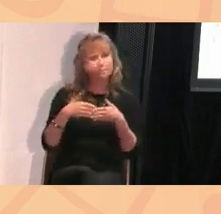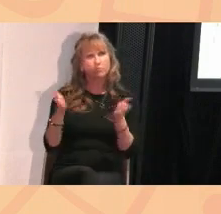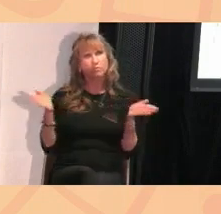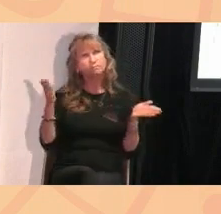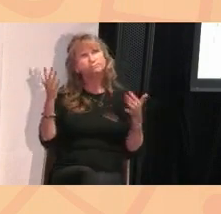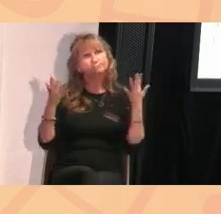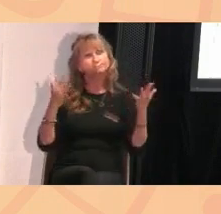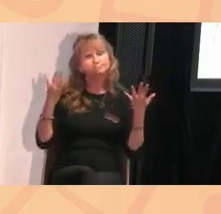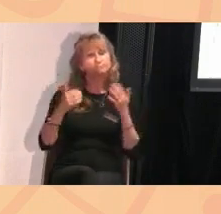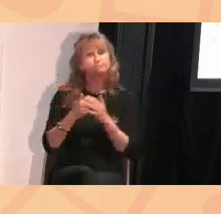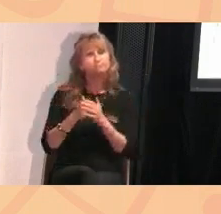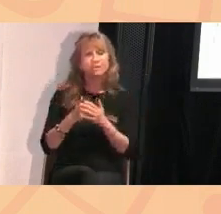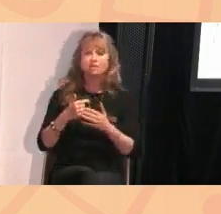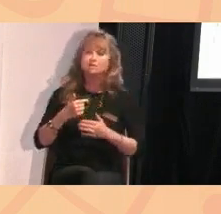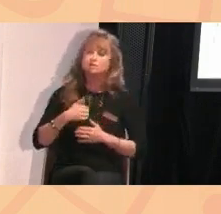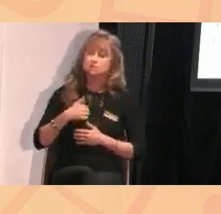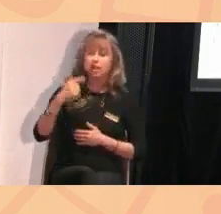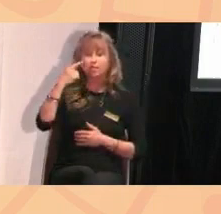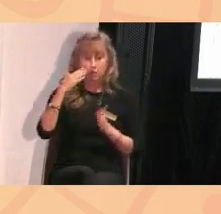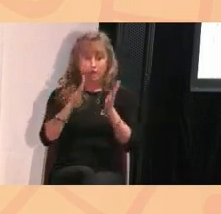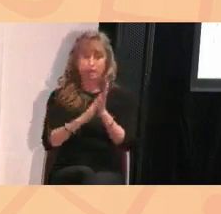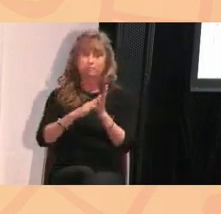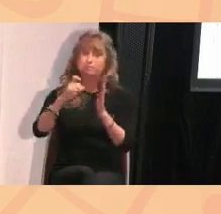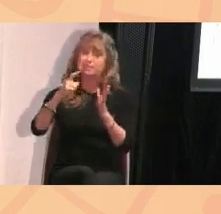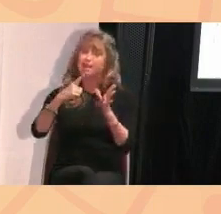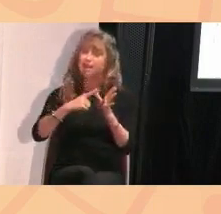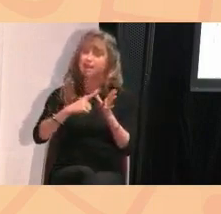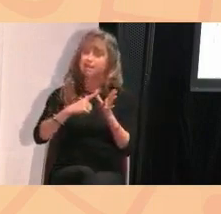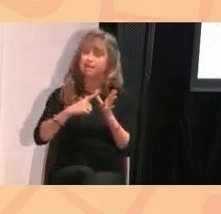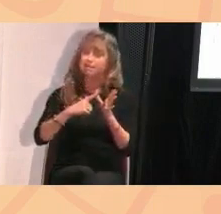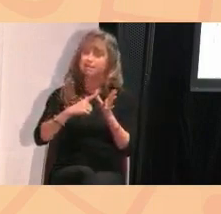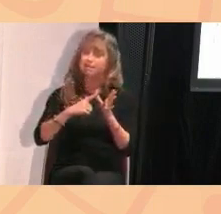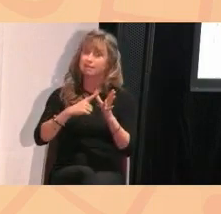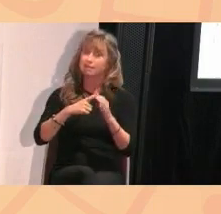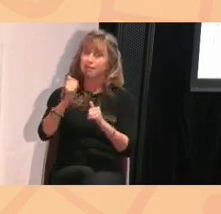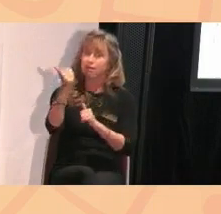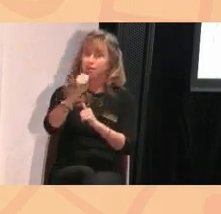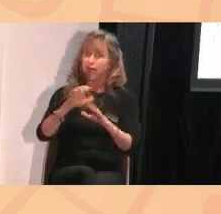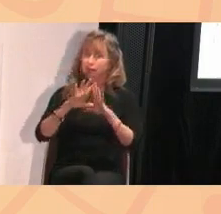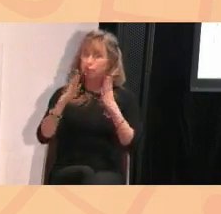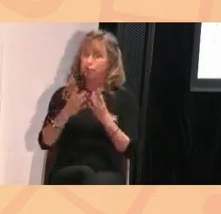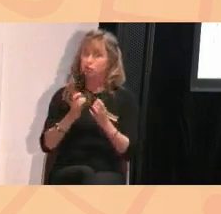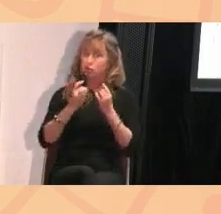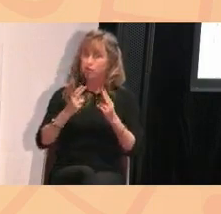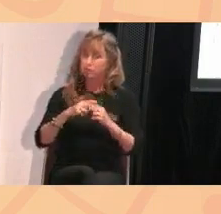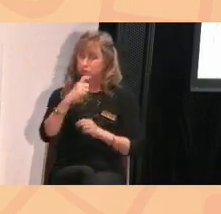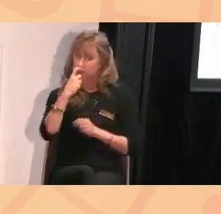O Vanity, Where is Thy Sting? And people are very cruel to each other just generally.